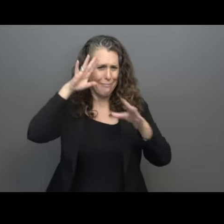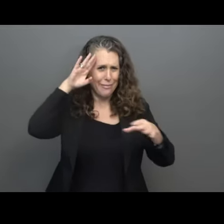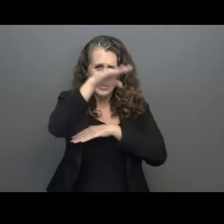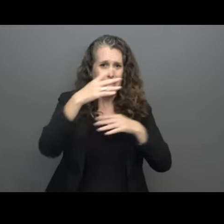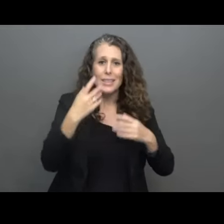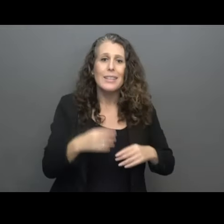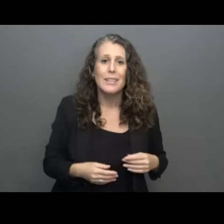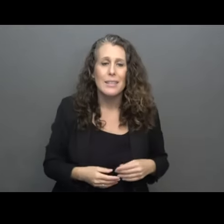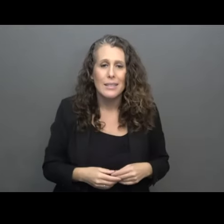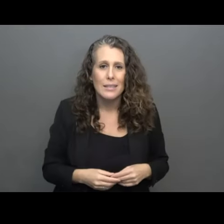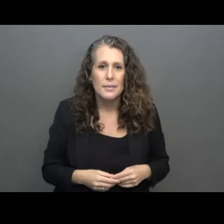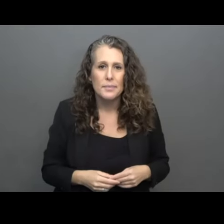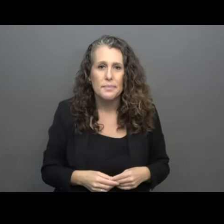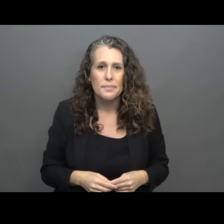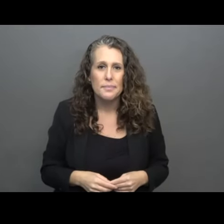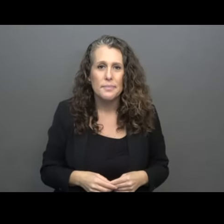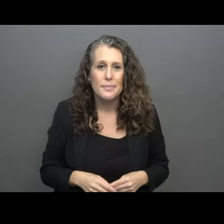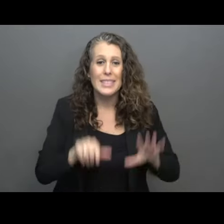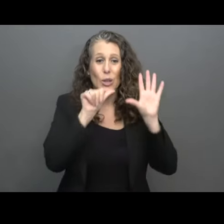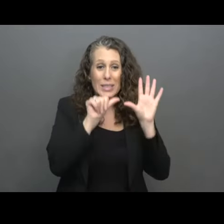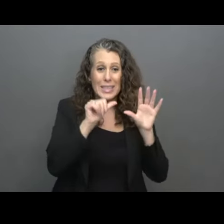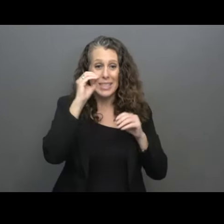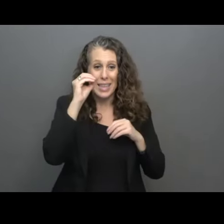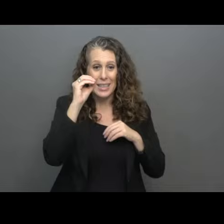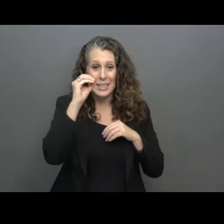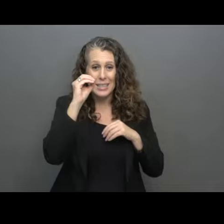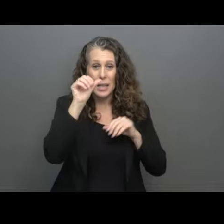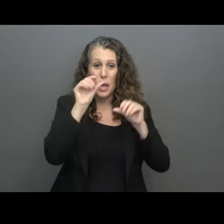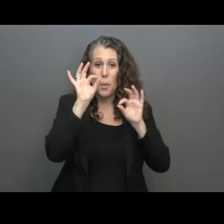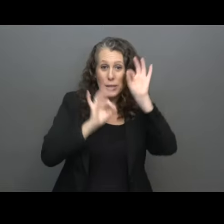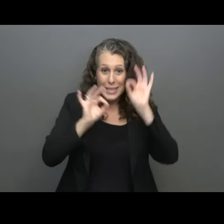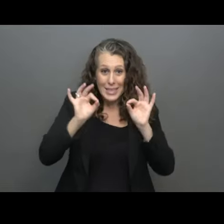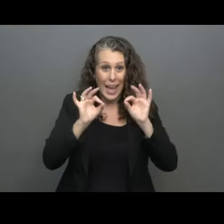10:24:30 that 60% of employees should be persons with disabilities. So what we've done is we've